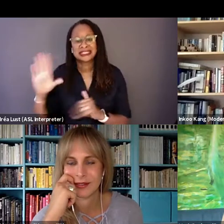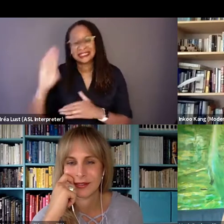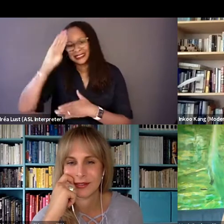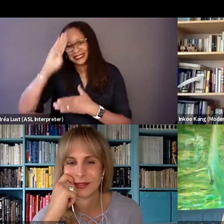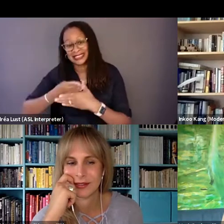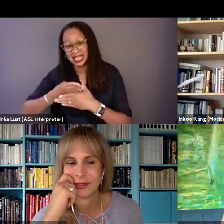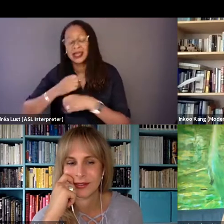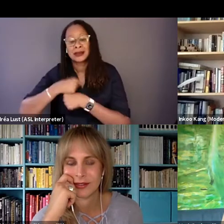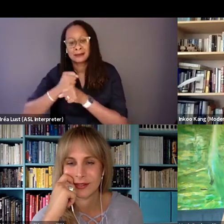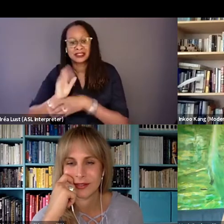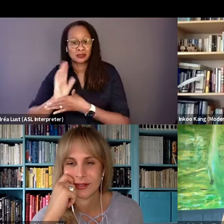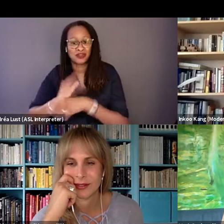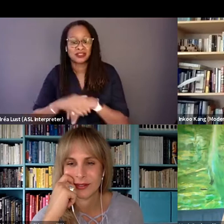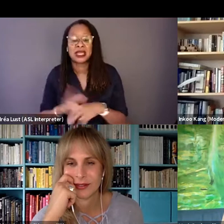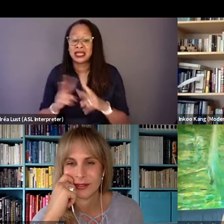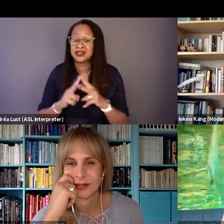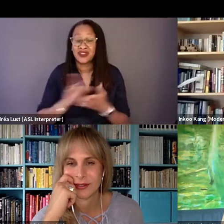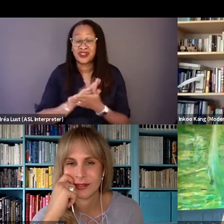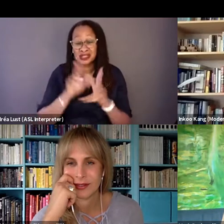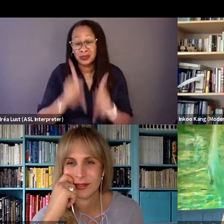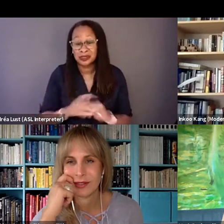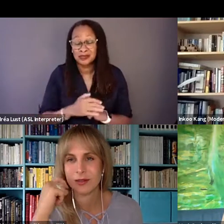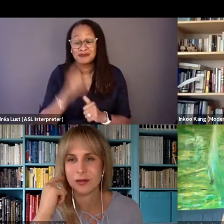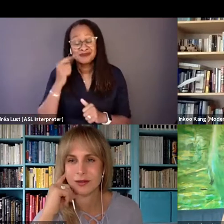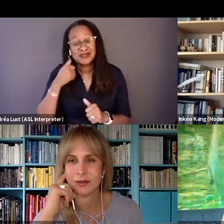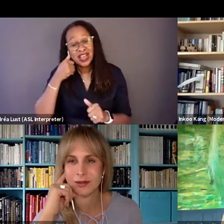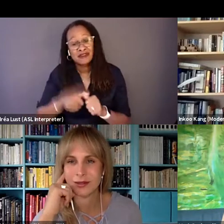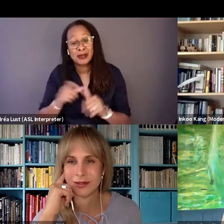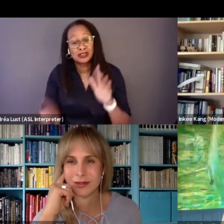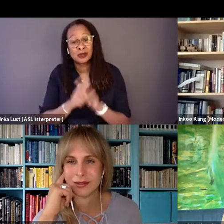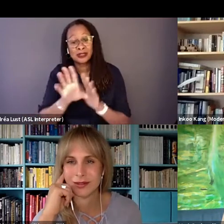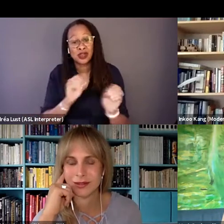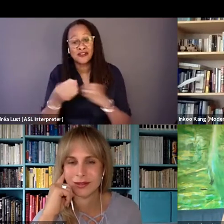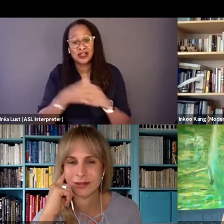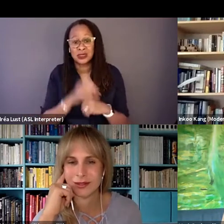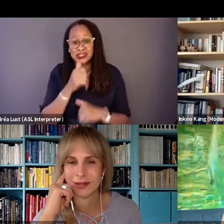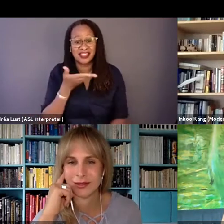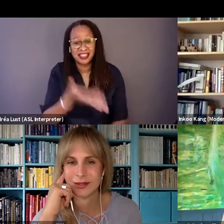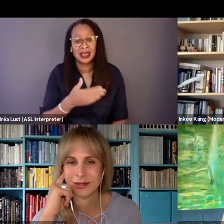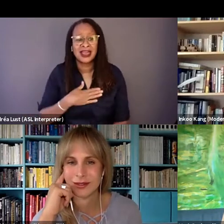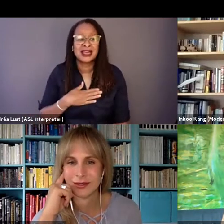But he was also just an incredibly nice guy. I remember I showed up at his office and he wasn't there. And I was like, "Hey, we're supposed to be here."